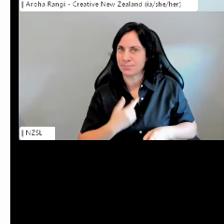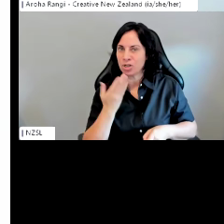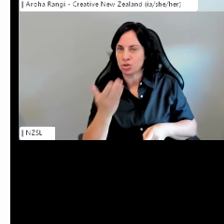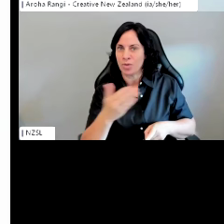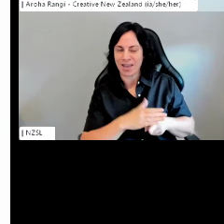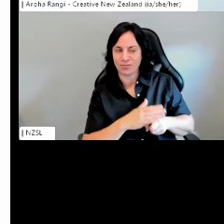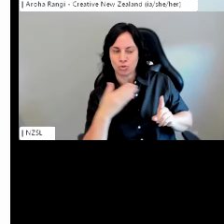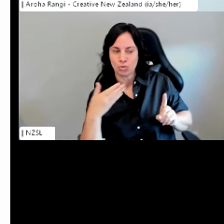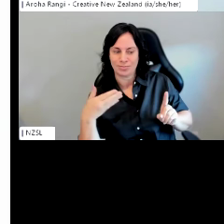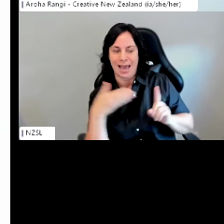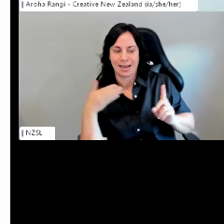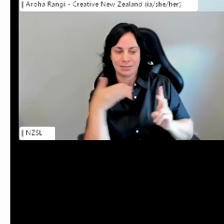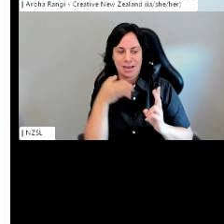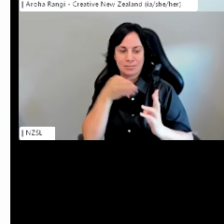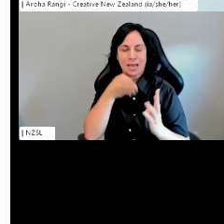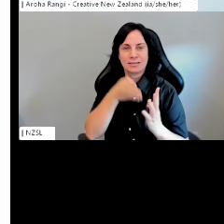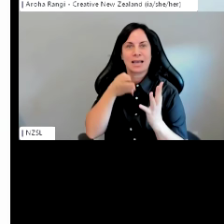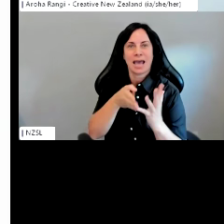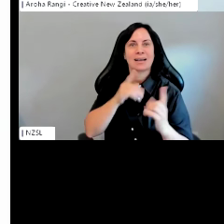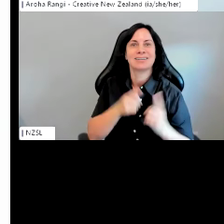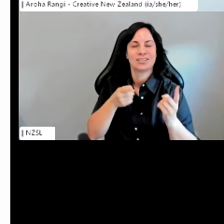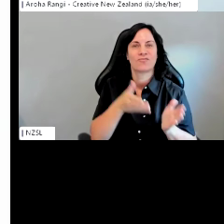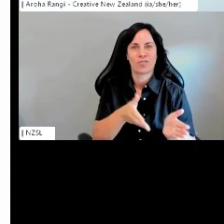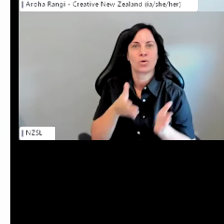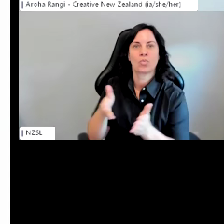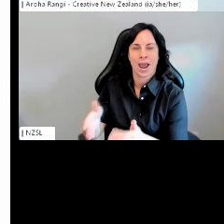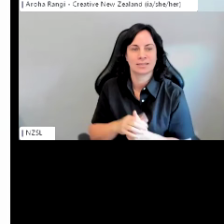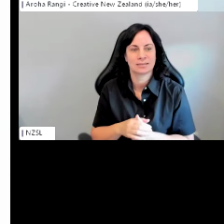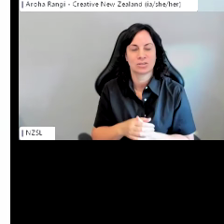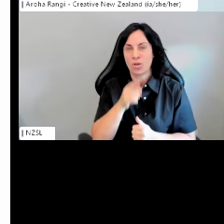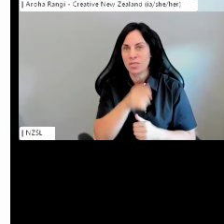to talk about, things that that are going to visually wow them, things big ideas that